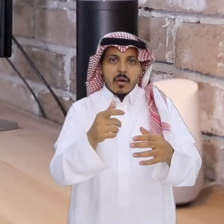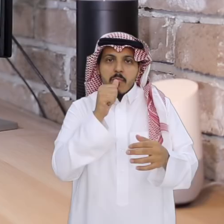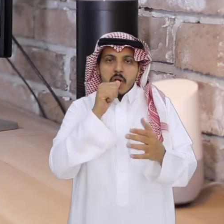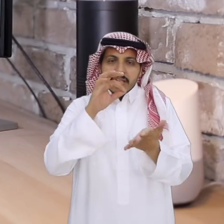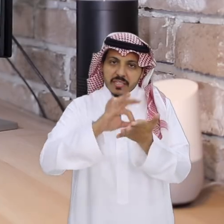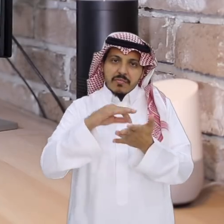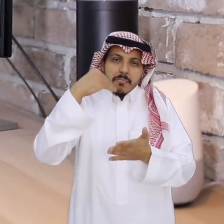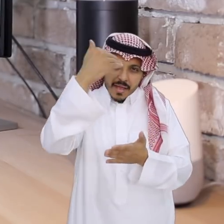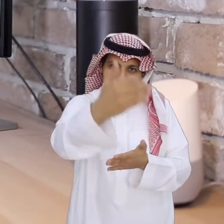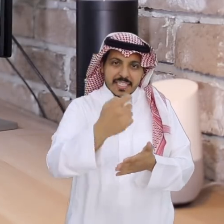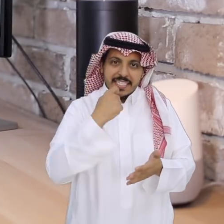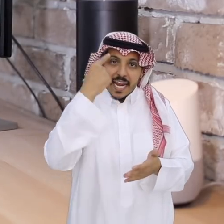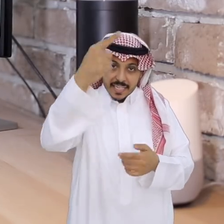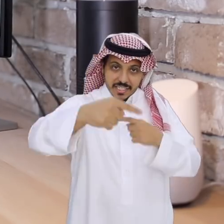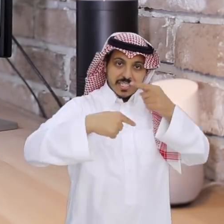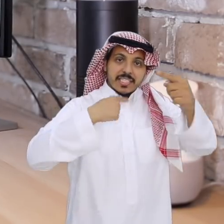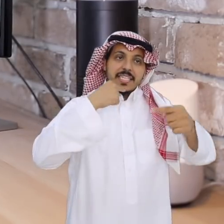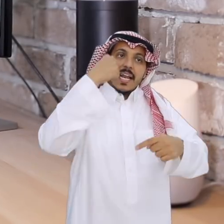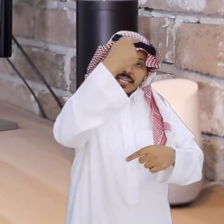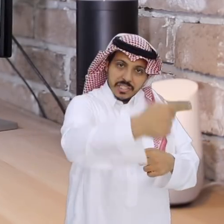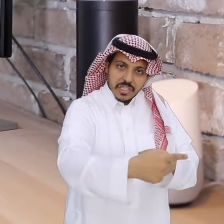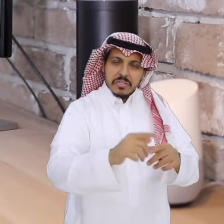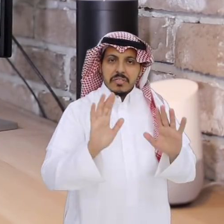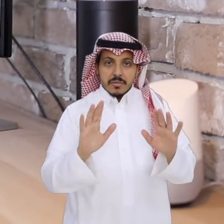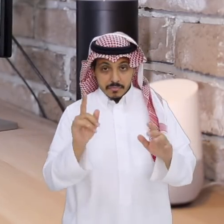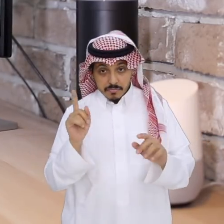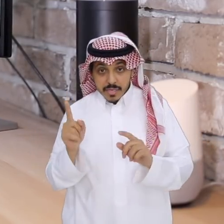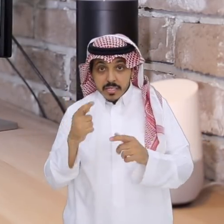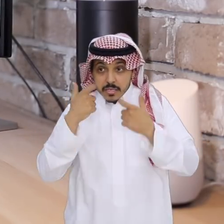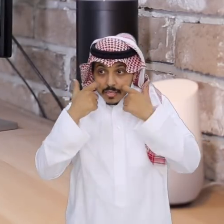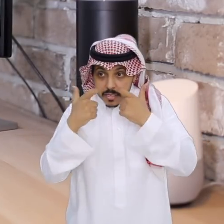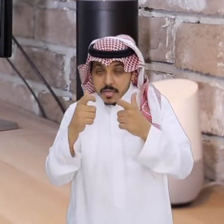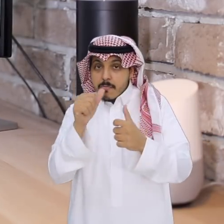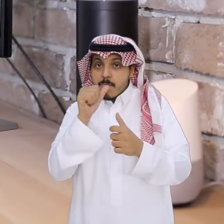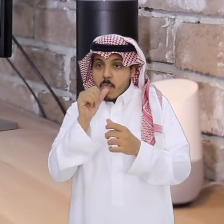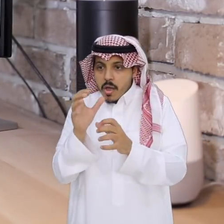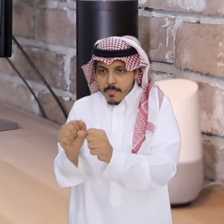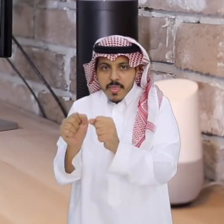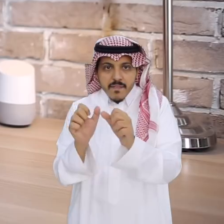They postponed the zero day yet they continue to save water